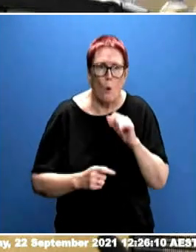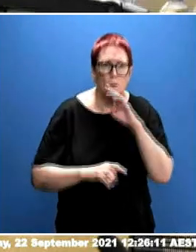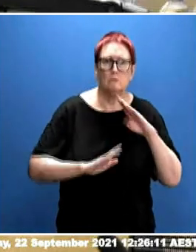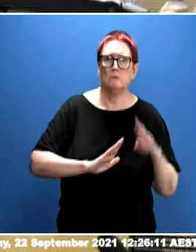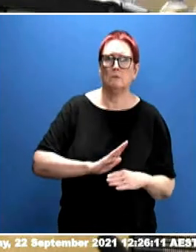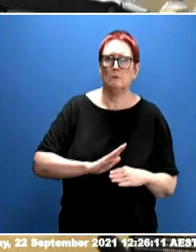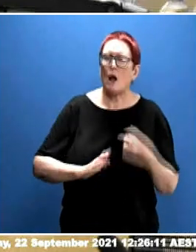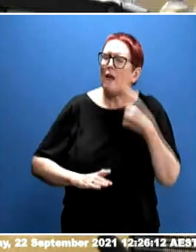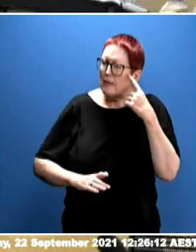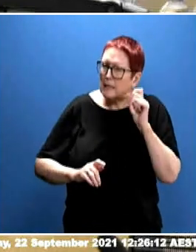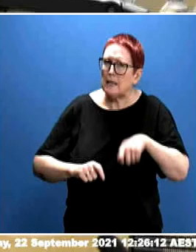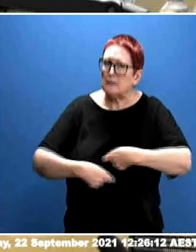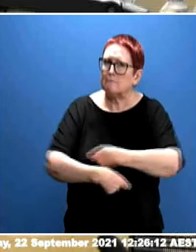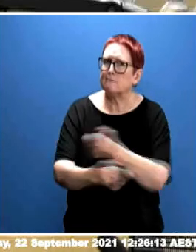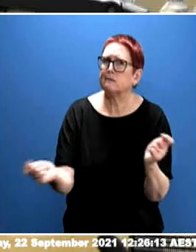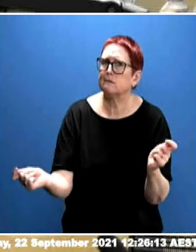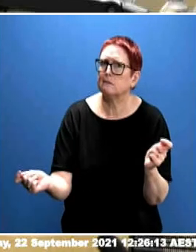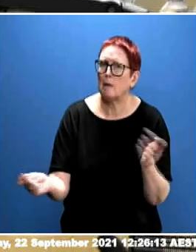I think that's so, but I'll need to check on that, Chair.